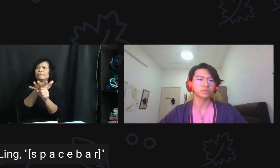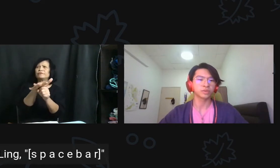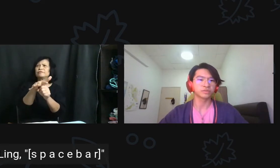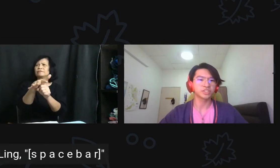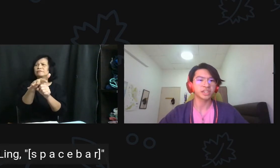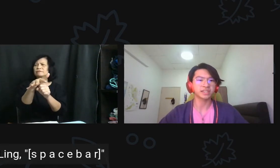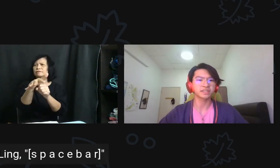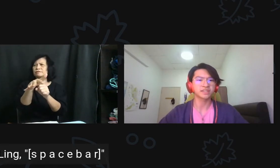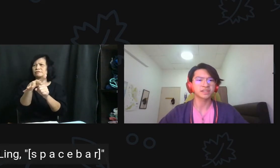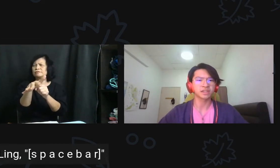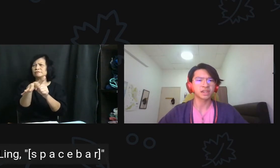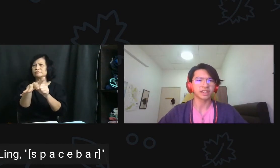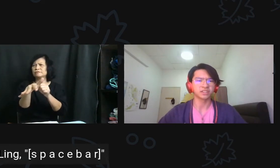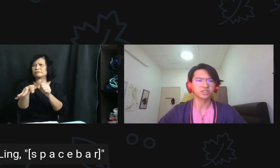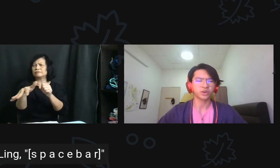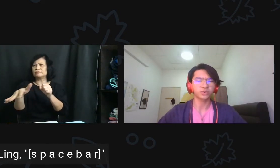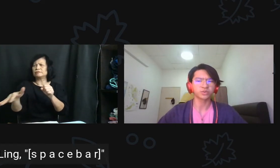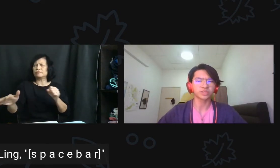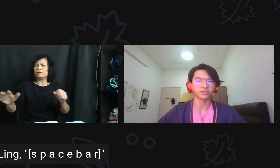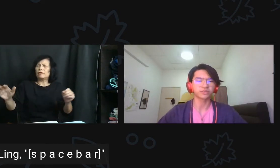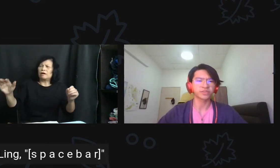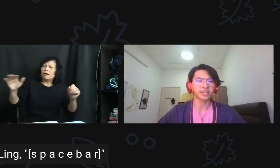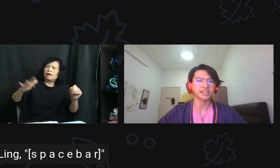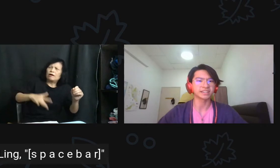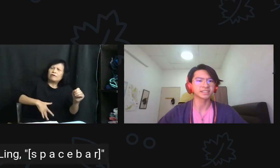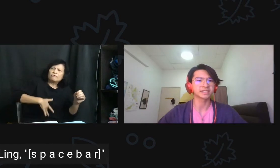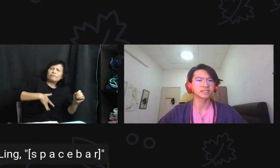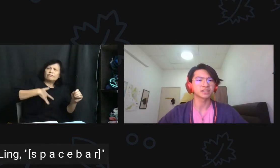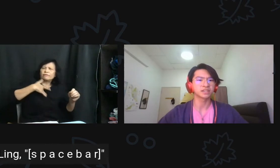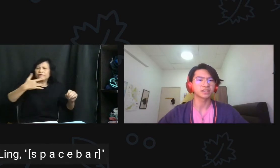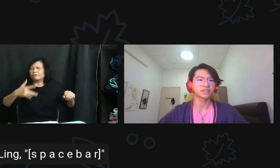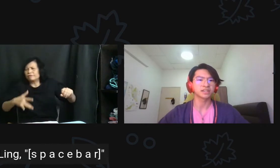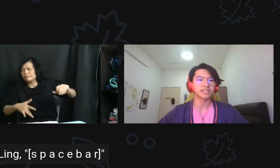With shades and tones of feelings.